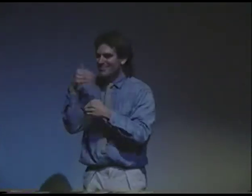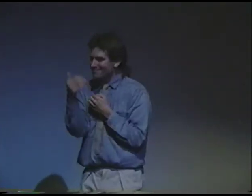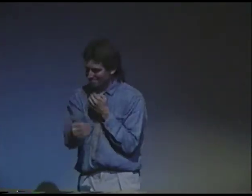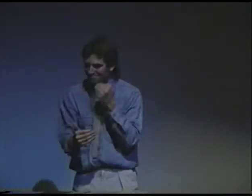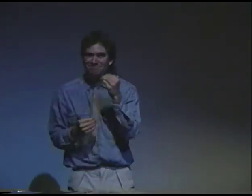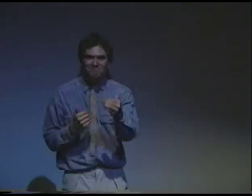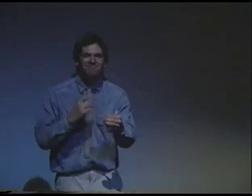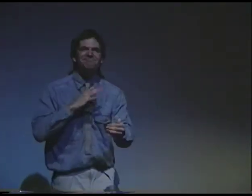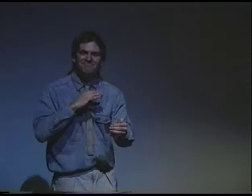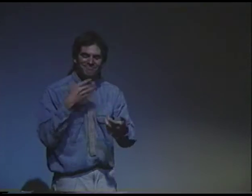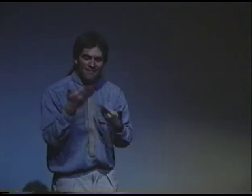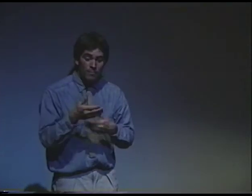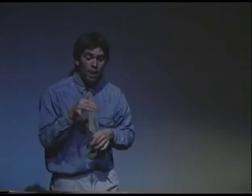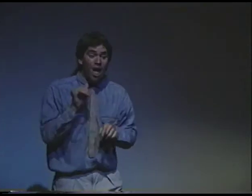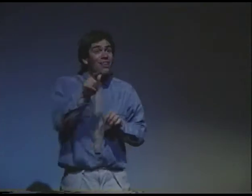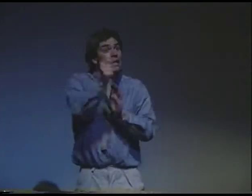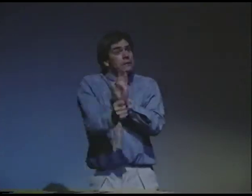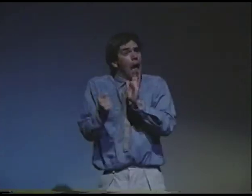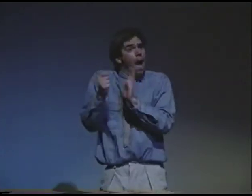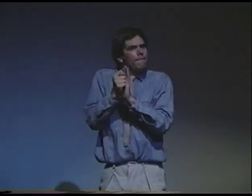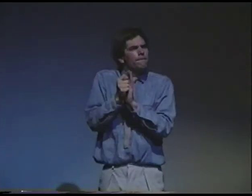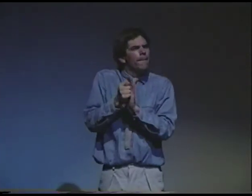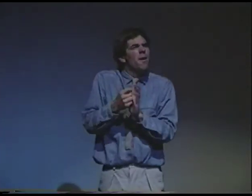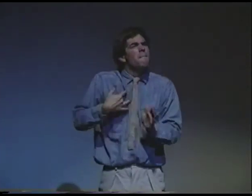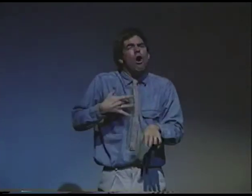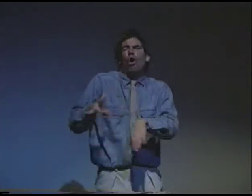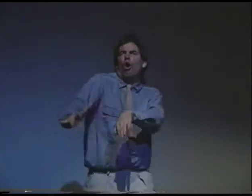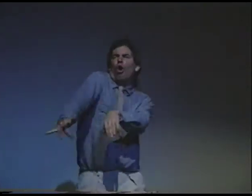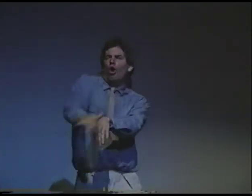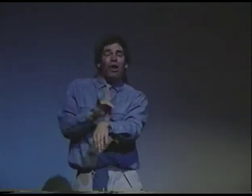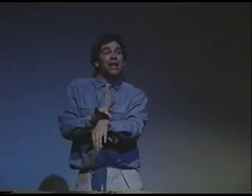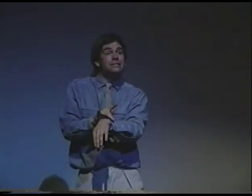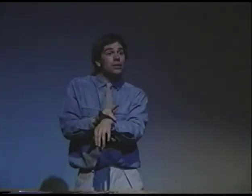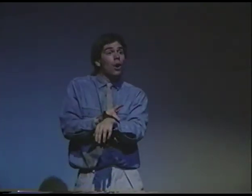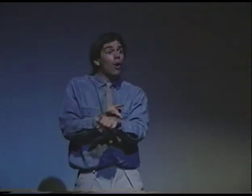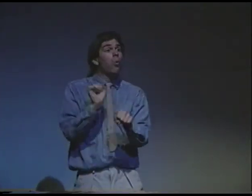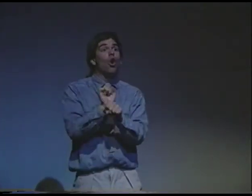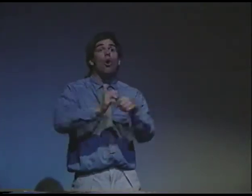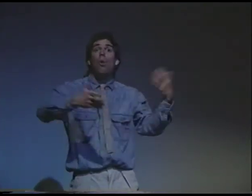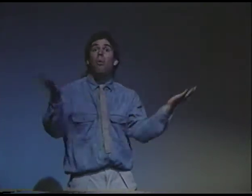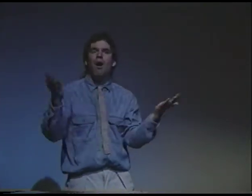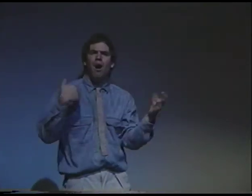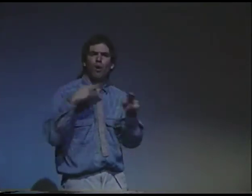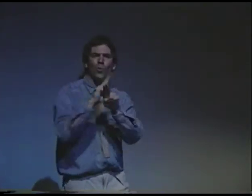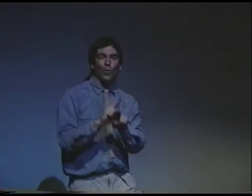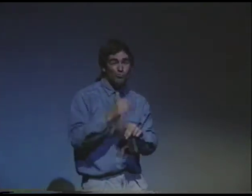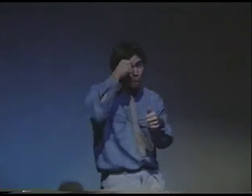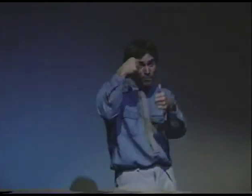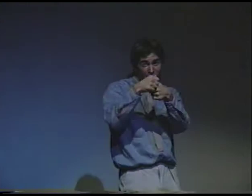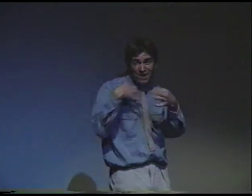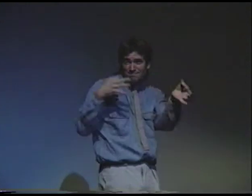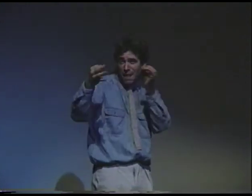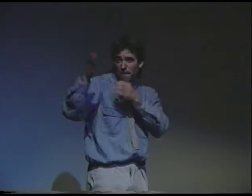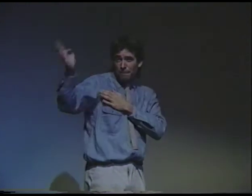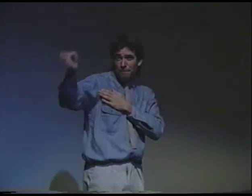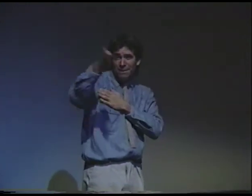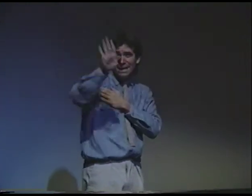and exposed a lot of people to that kind of work. And at that time, my early work, I